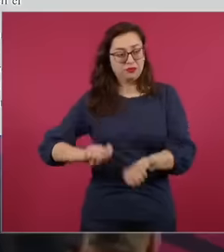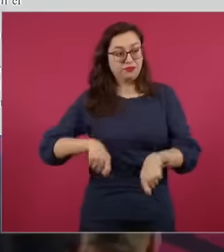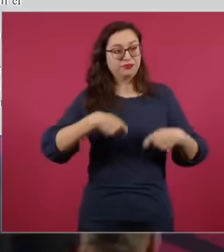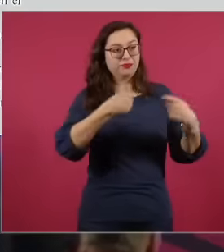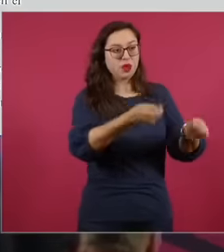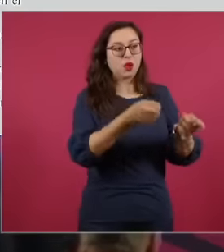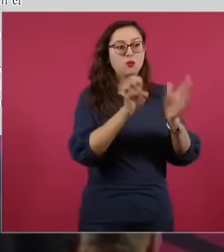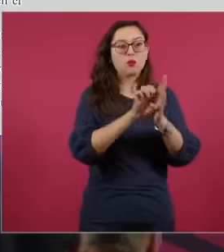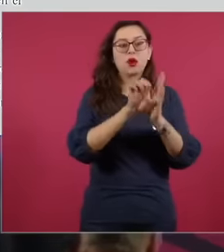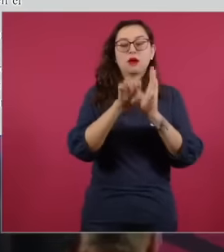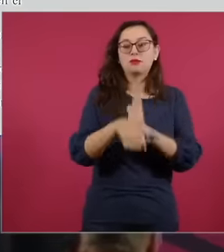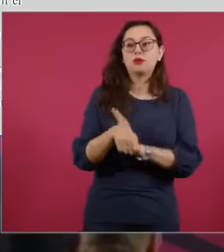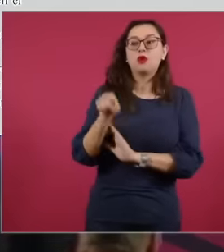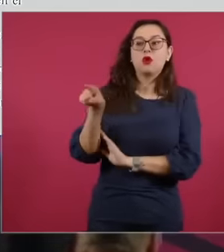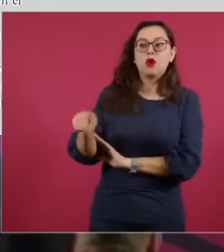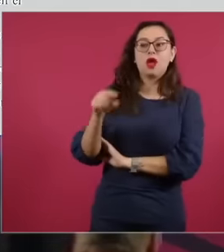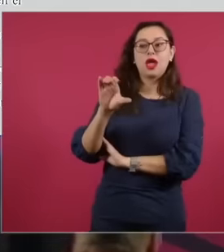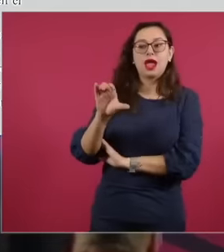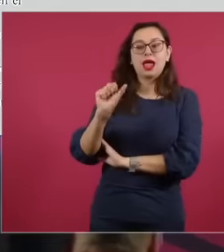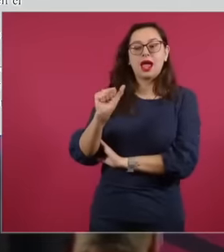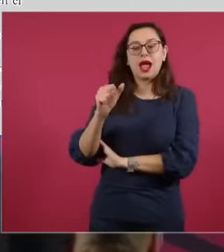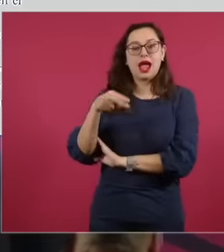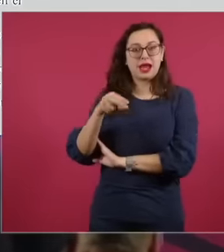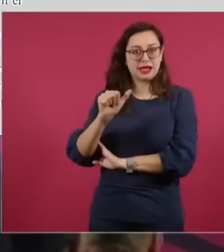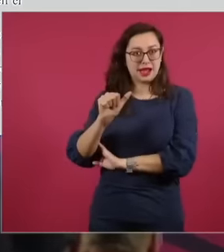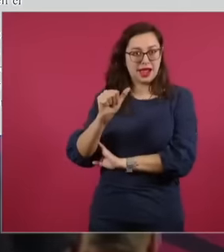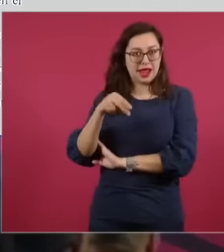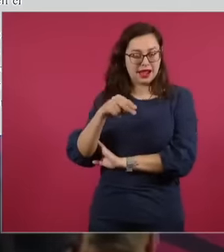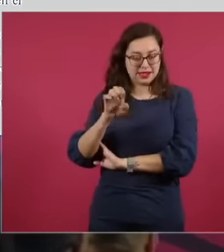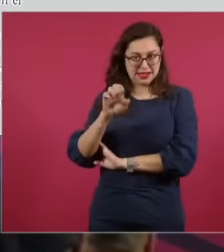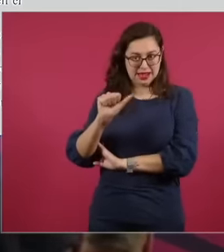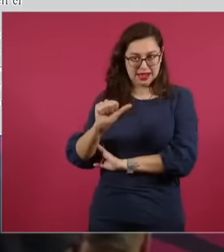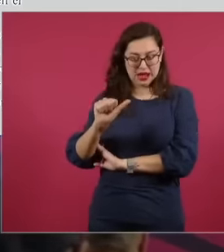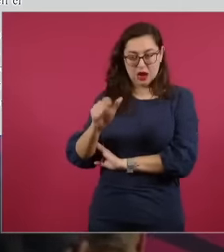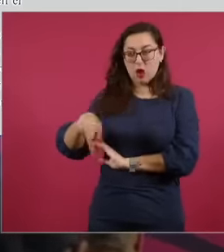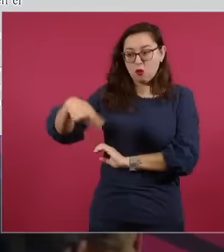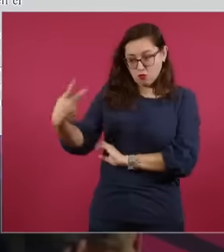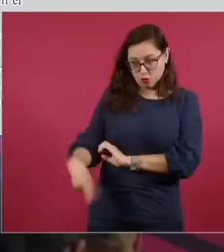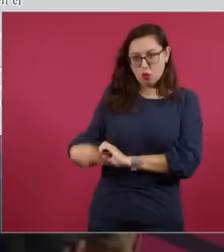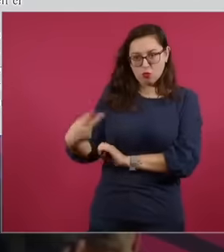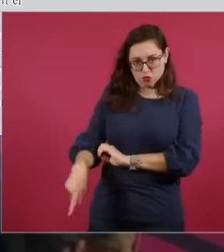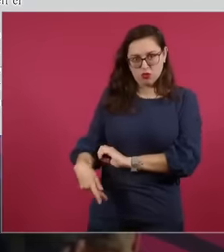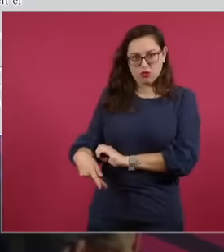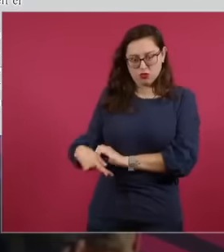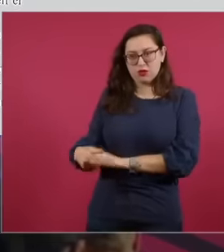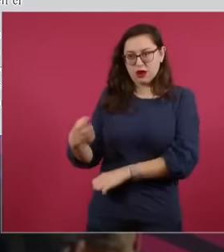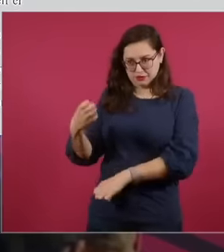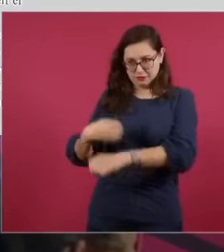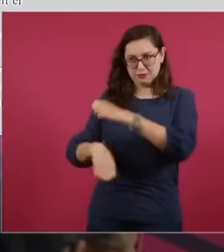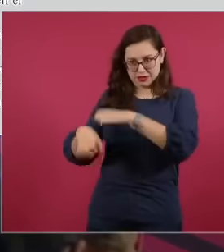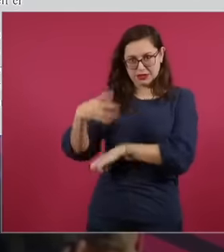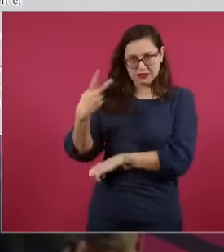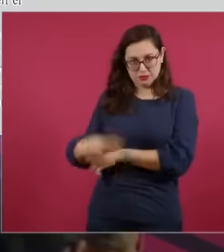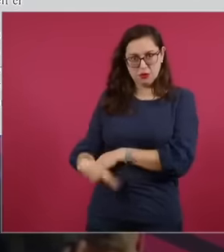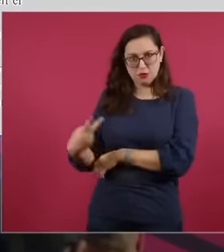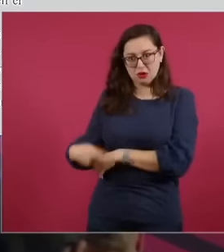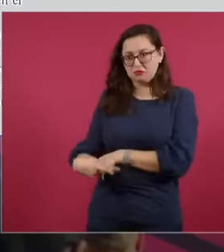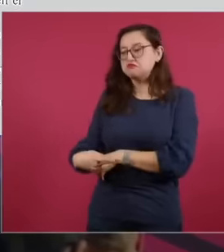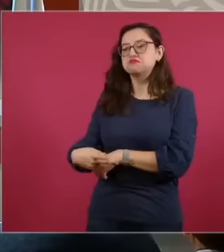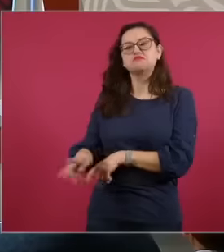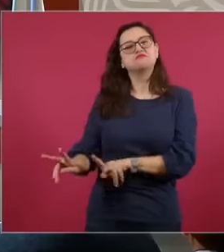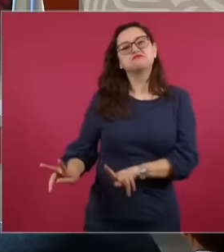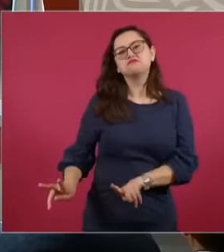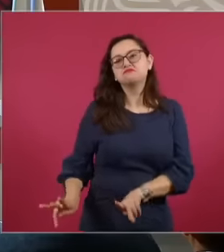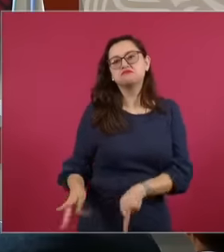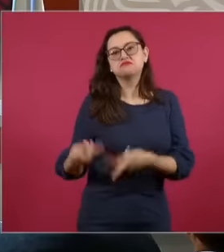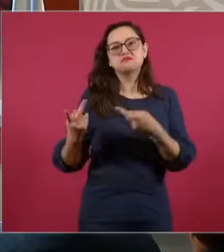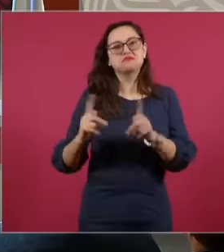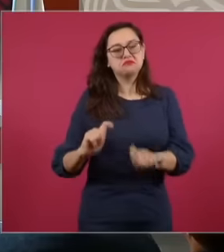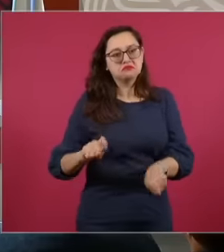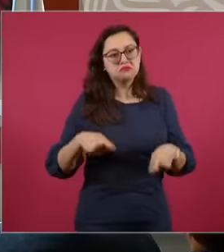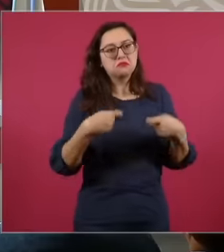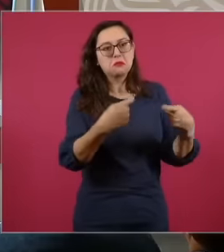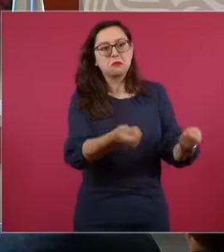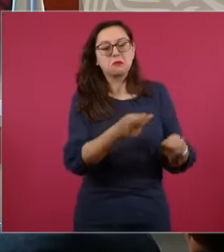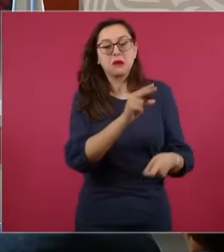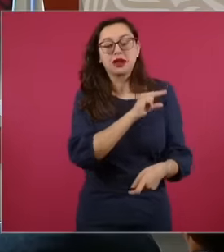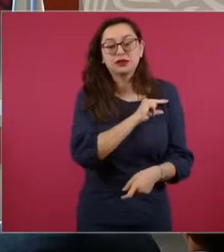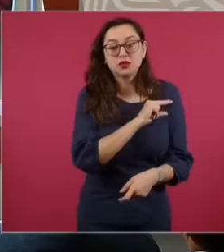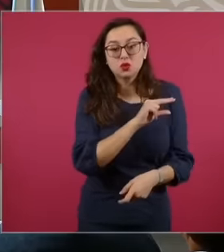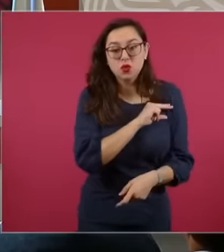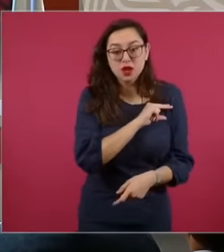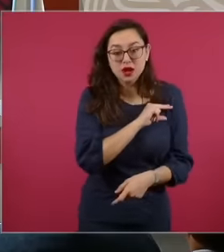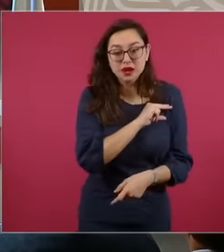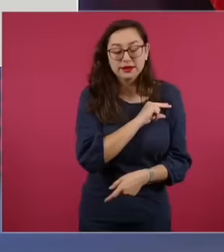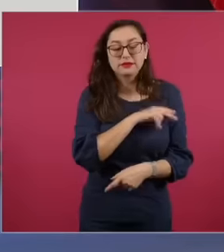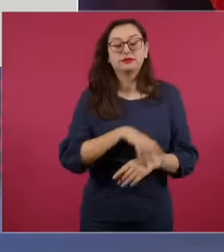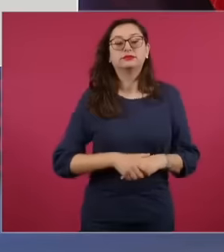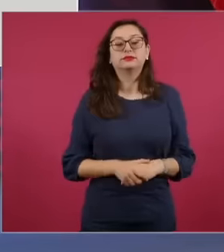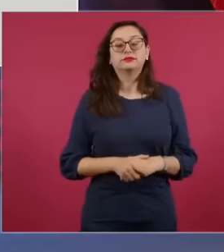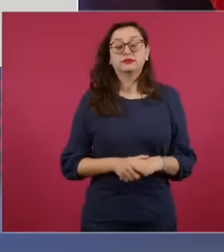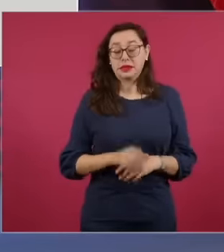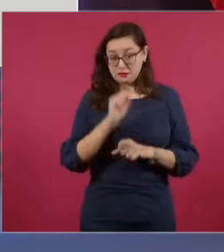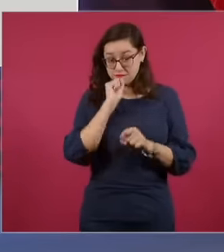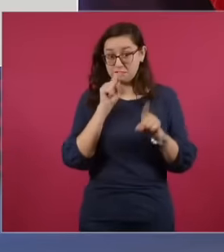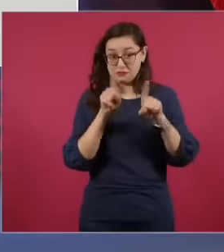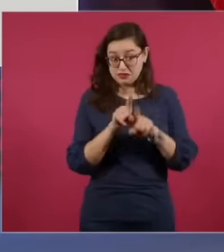they sold the Salinas Cananea era in Sonora. In addition, during that six-year period, they handed over